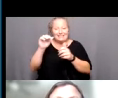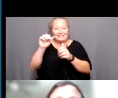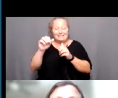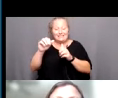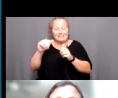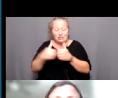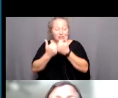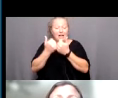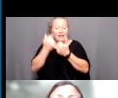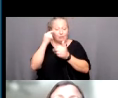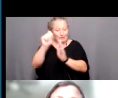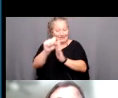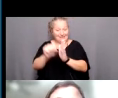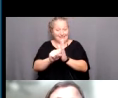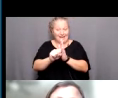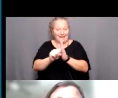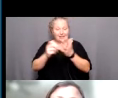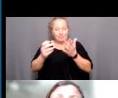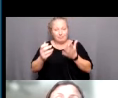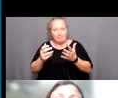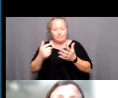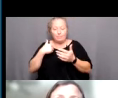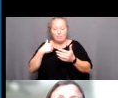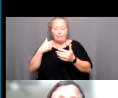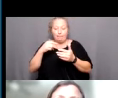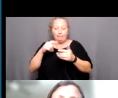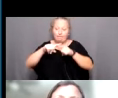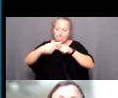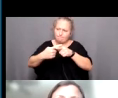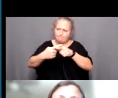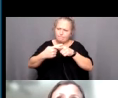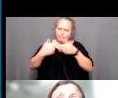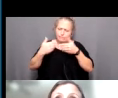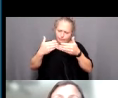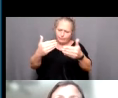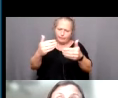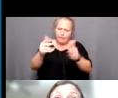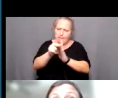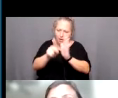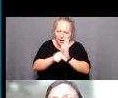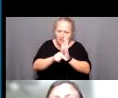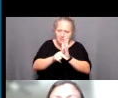partnerships. The challenge for the state is of course as we put forward policies that